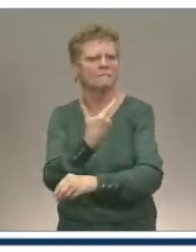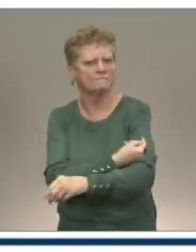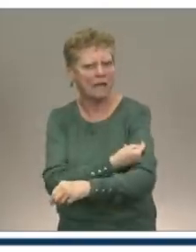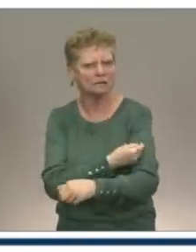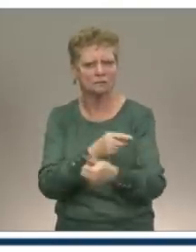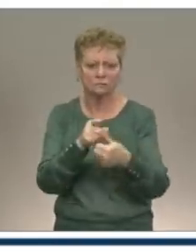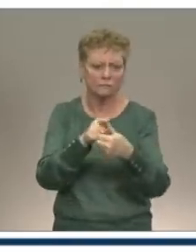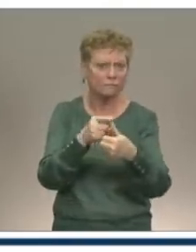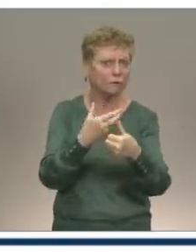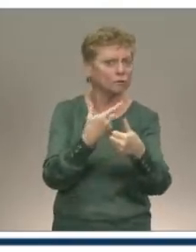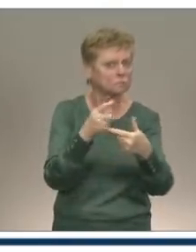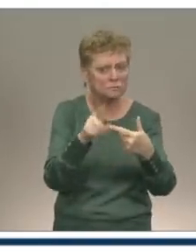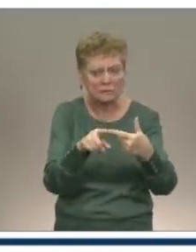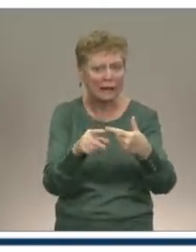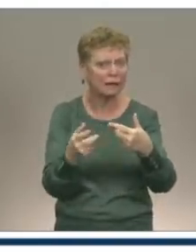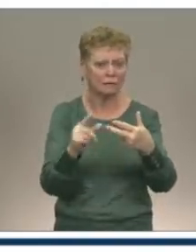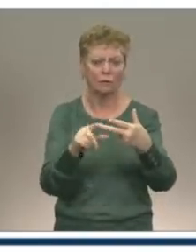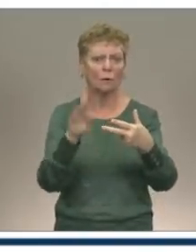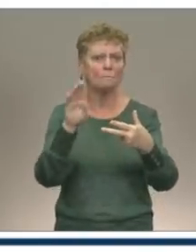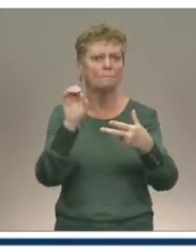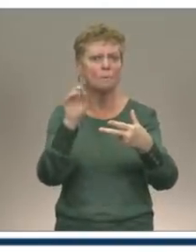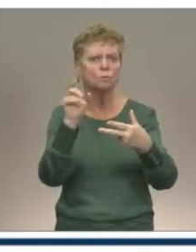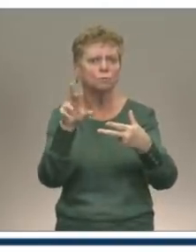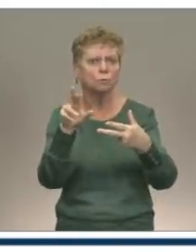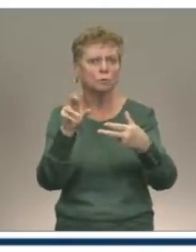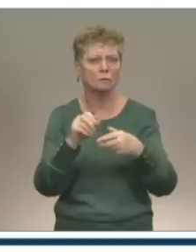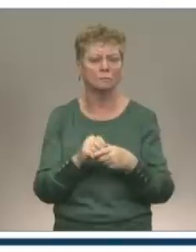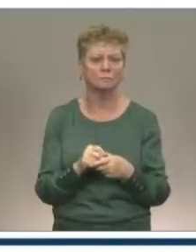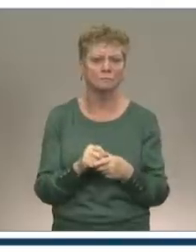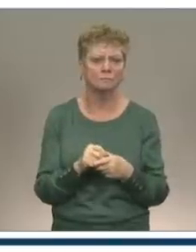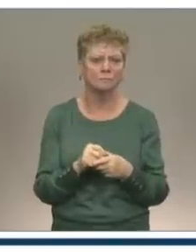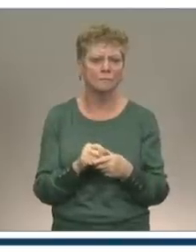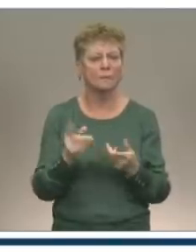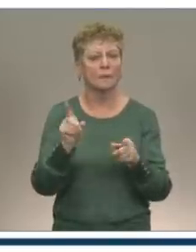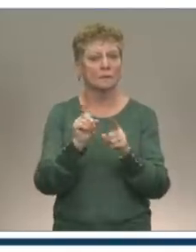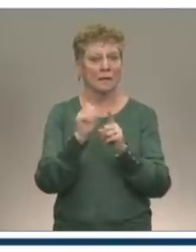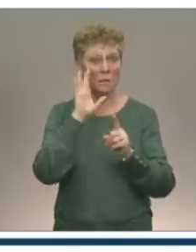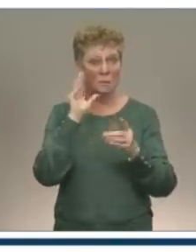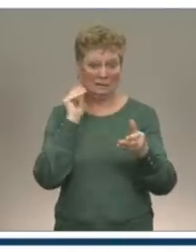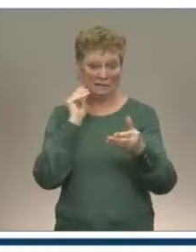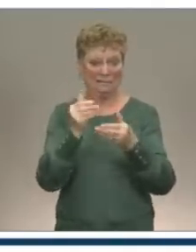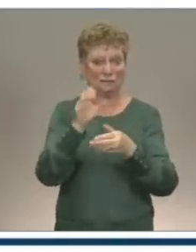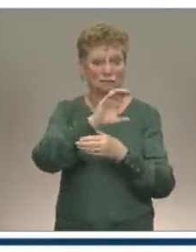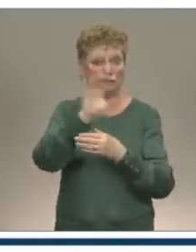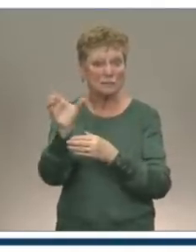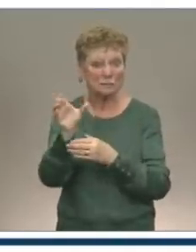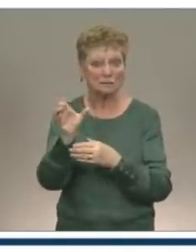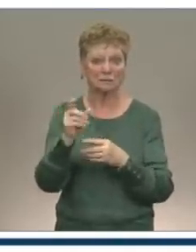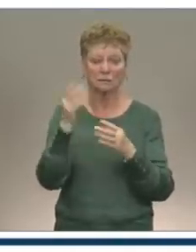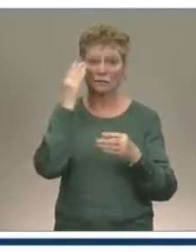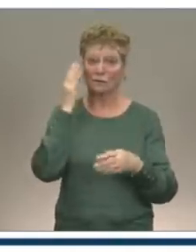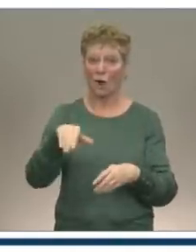shot and the same goes as we head into the holiday season covent 19 loves gatherings especially when